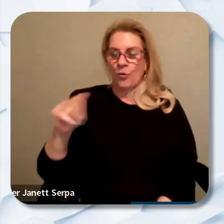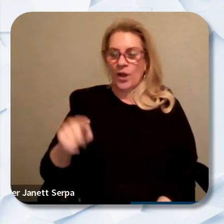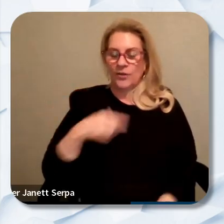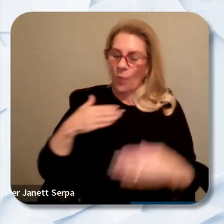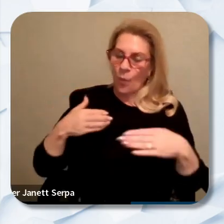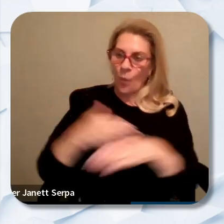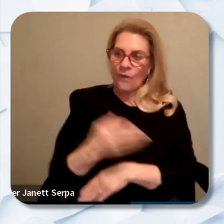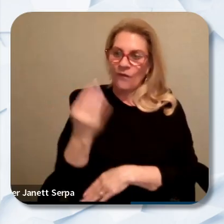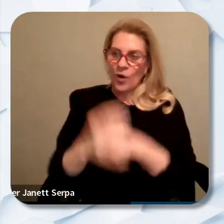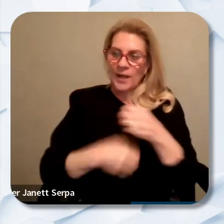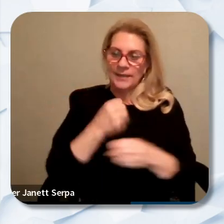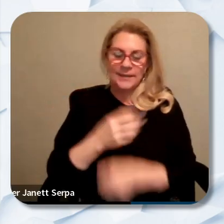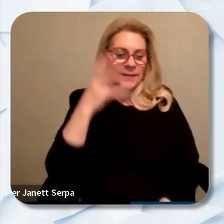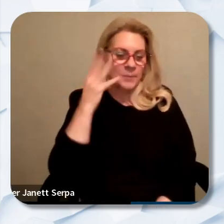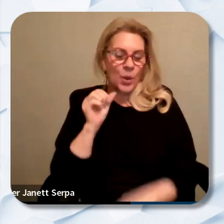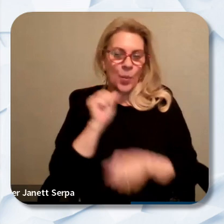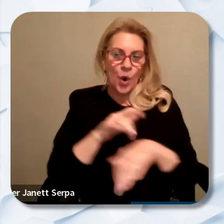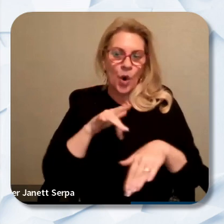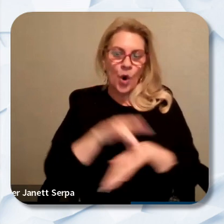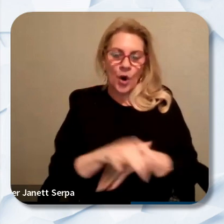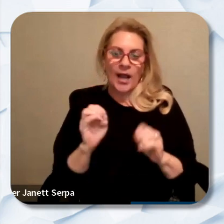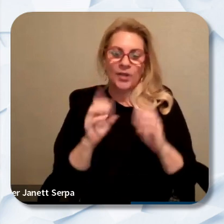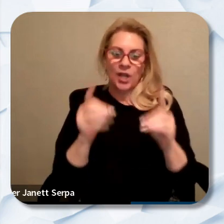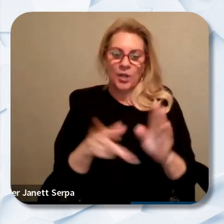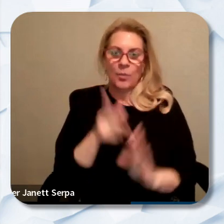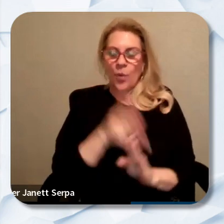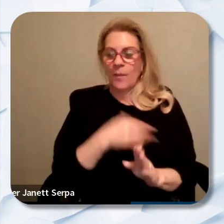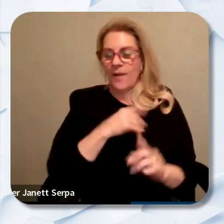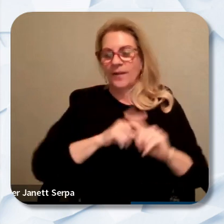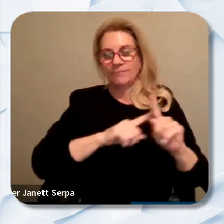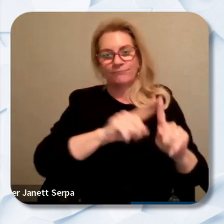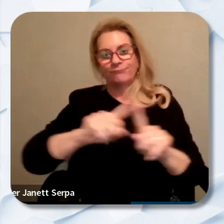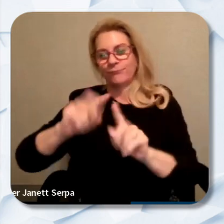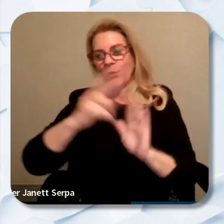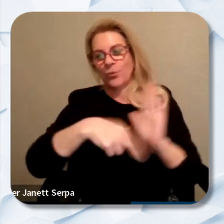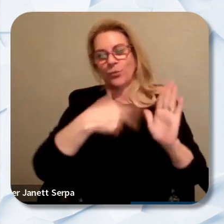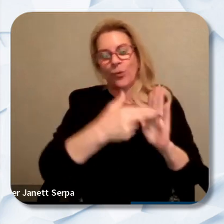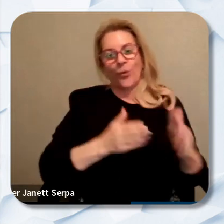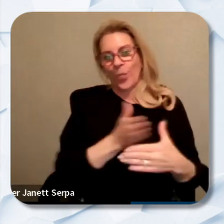experience working in early education programs holding various roles along the way. Jade will